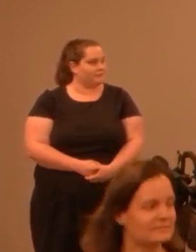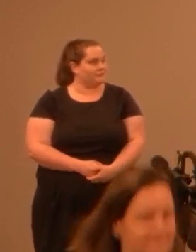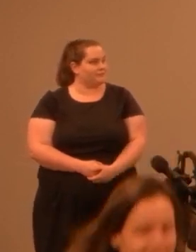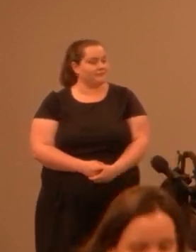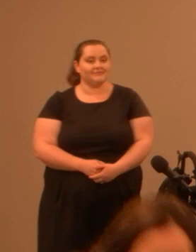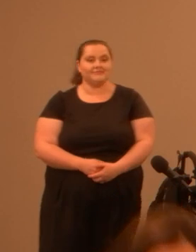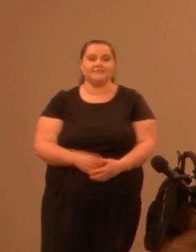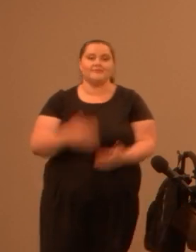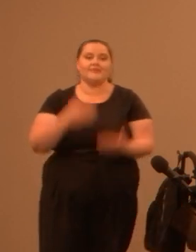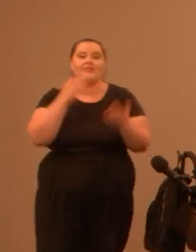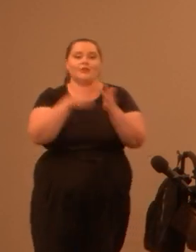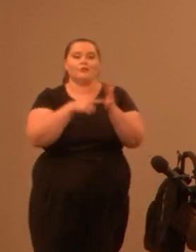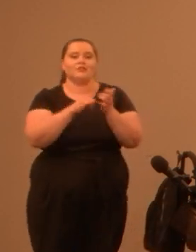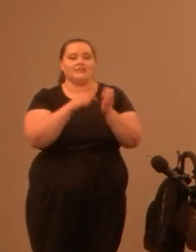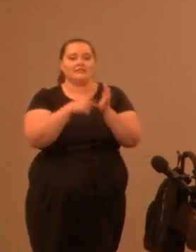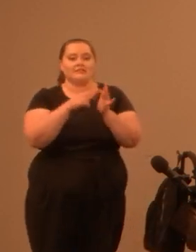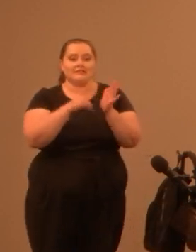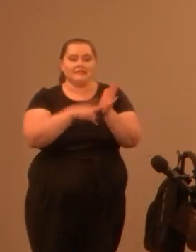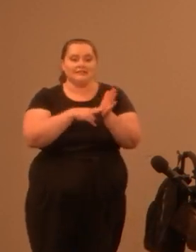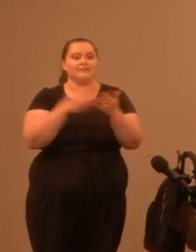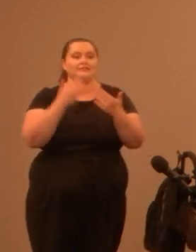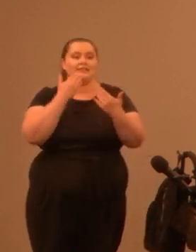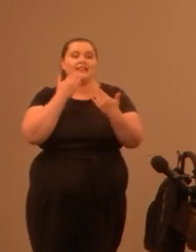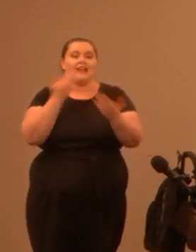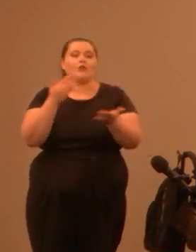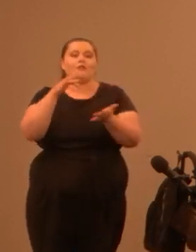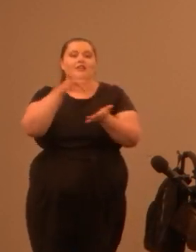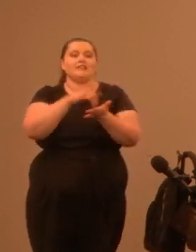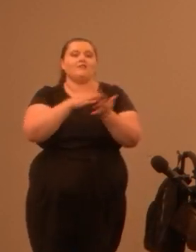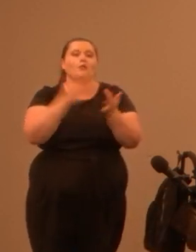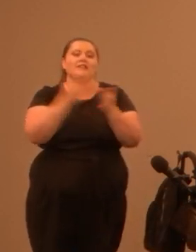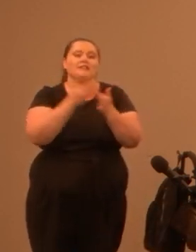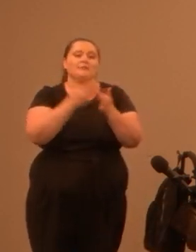Thank you Justin, and thank you to the Centre for Accessibility Australia